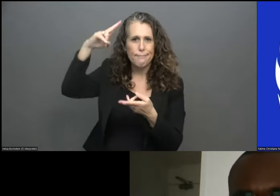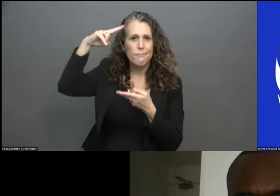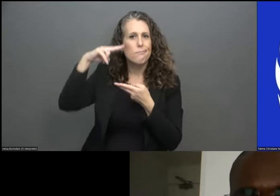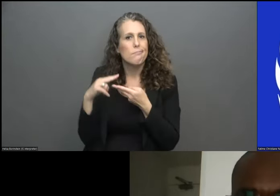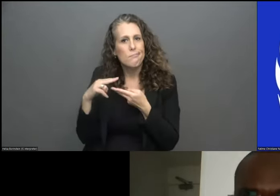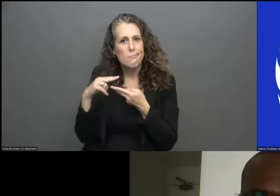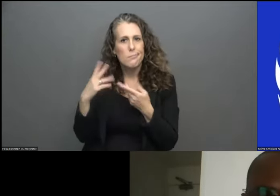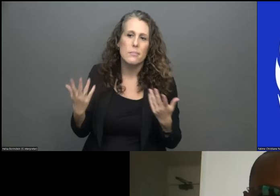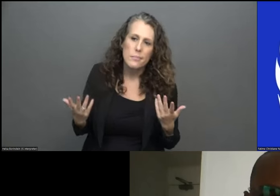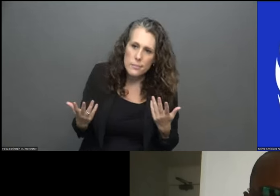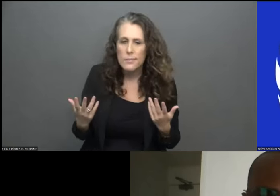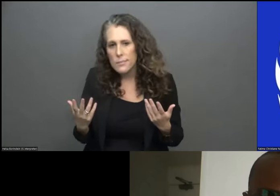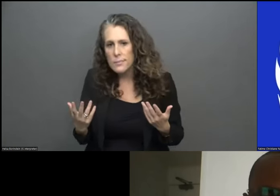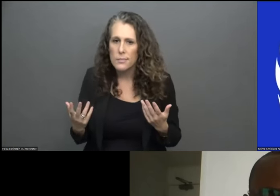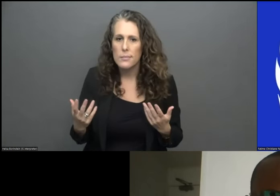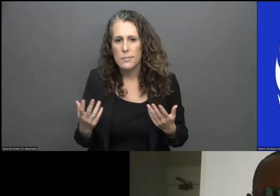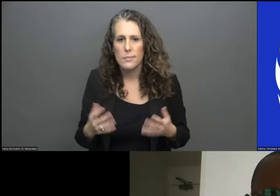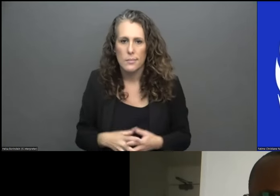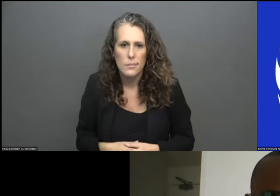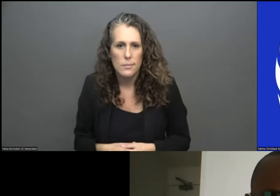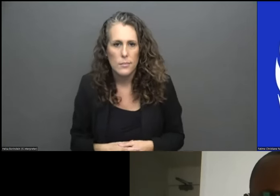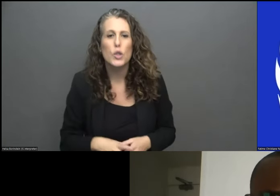10:33:51 So, I would like to encourage sign language adopters Association across Africa